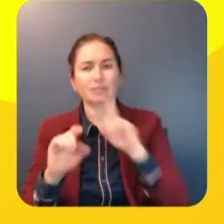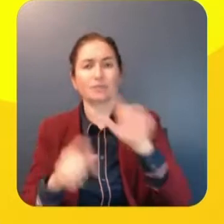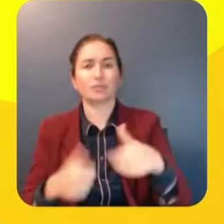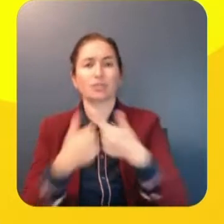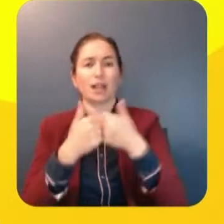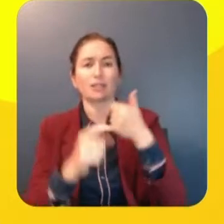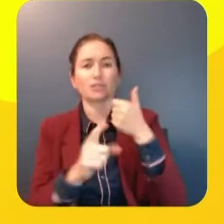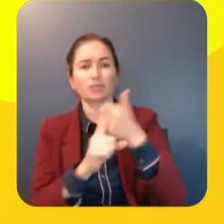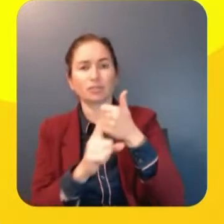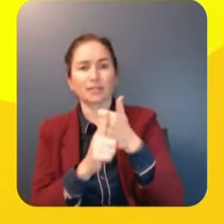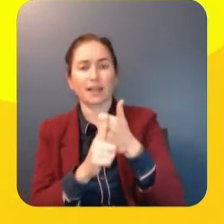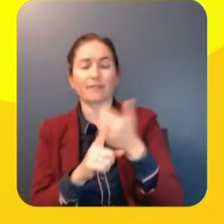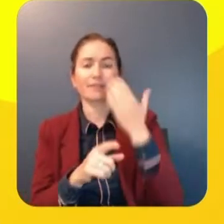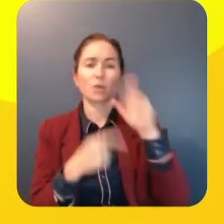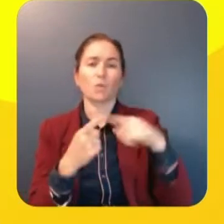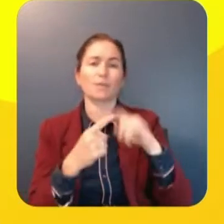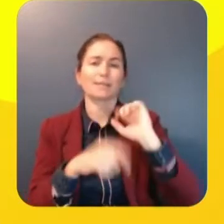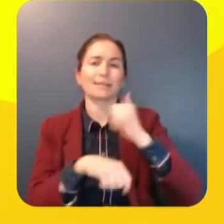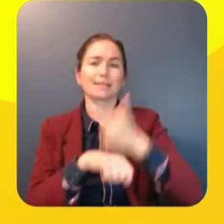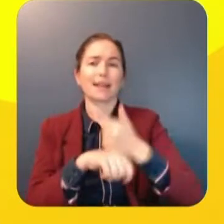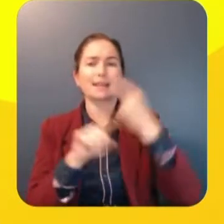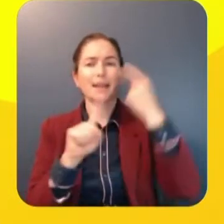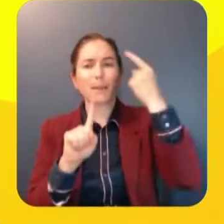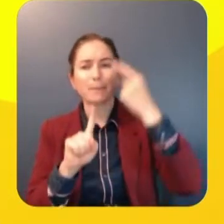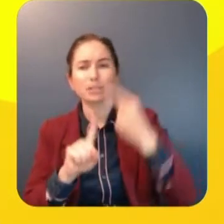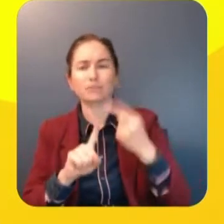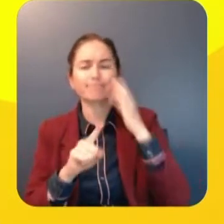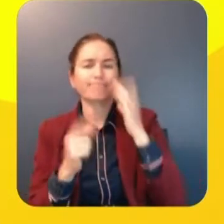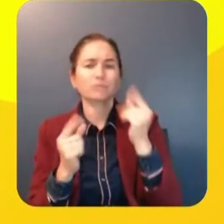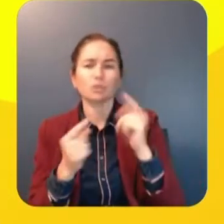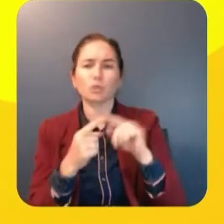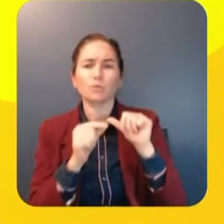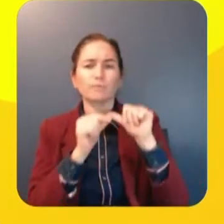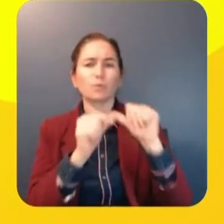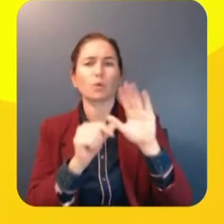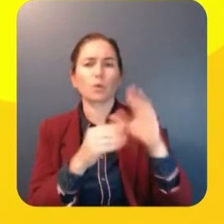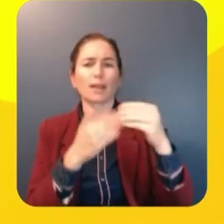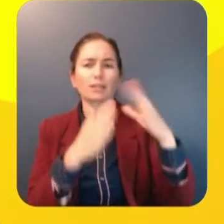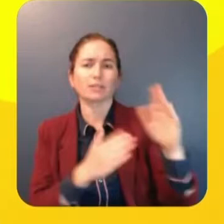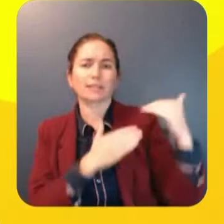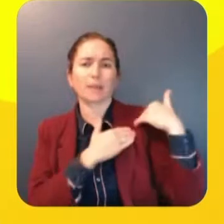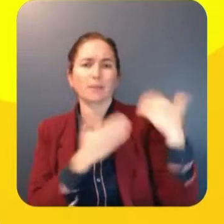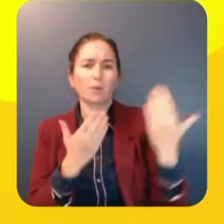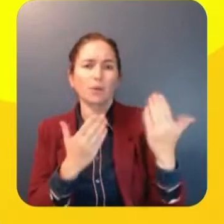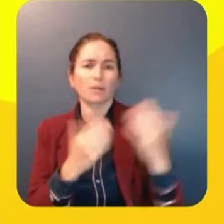when you were setting these ambitions? And what are you doing to hold those leaders accountable? Bo, I might like to start with you, I know there's been some